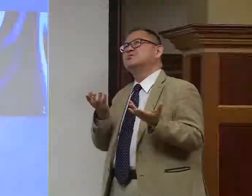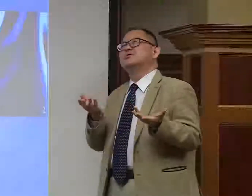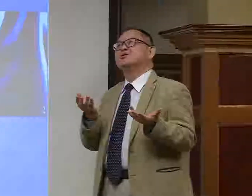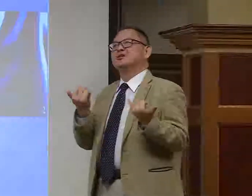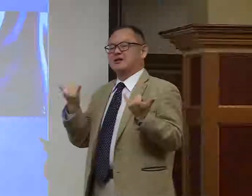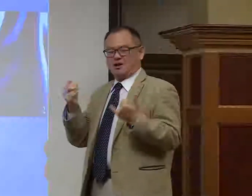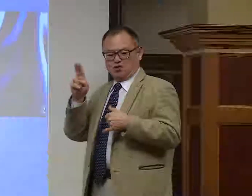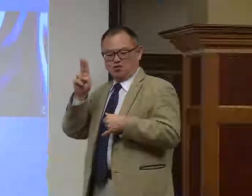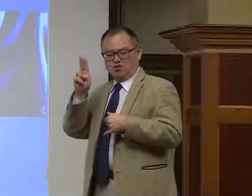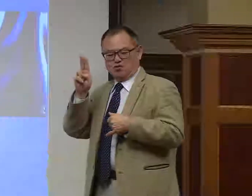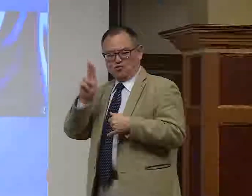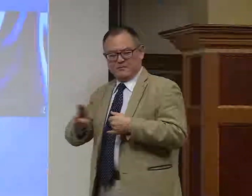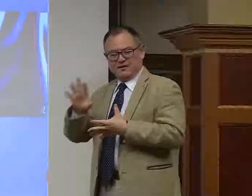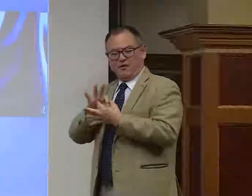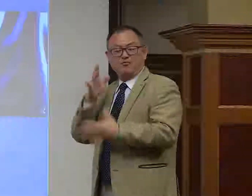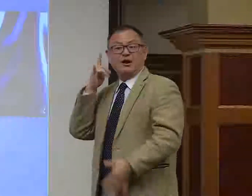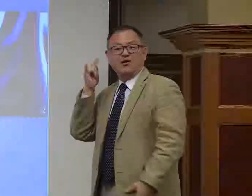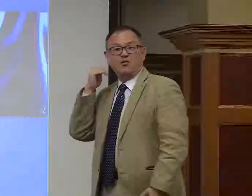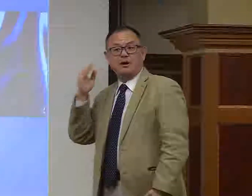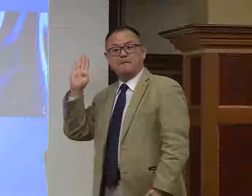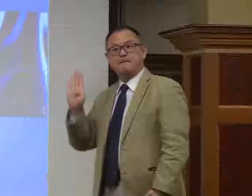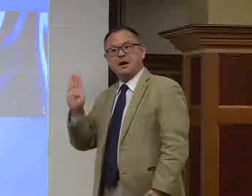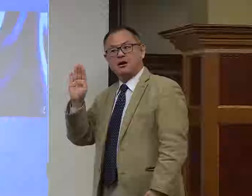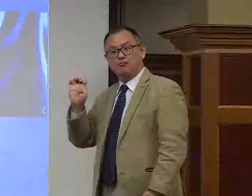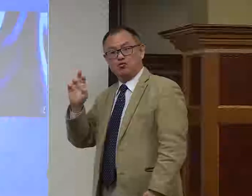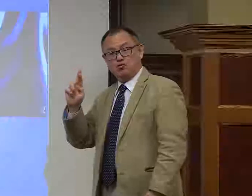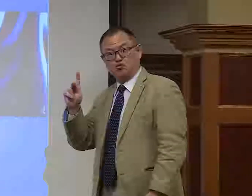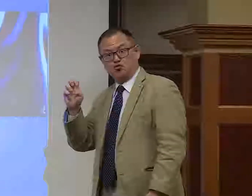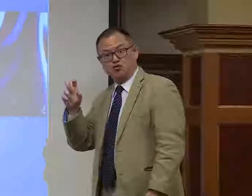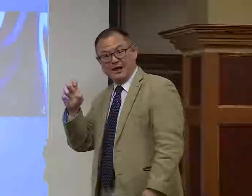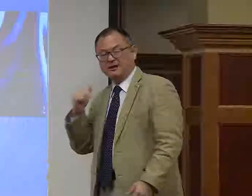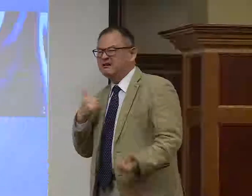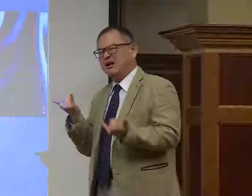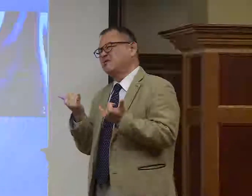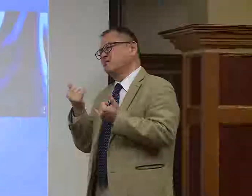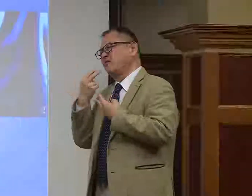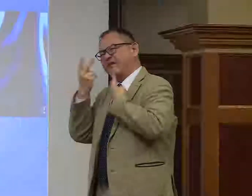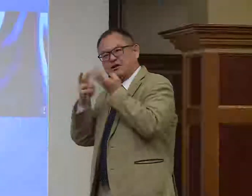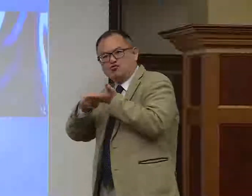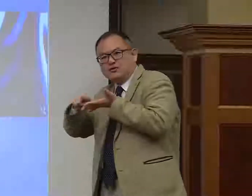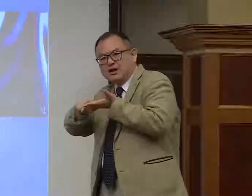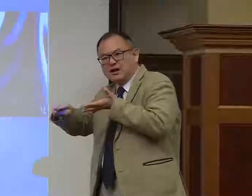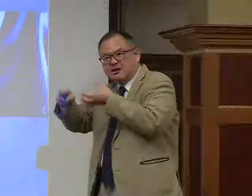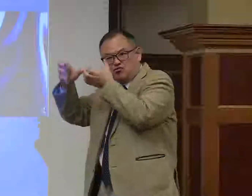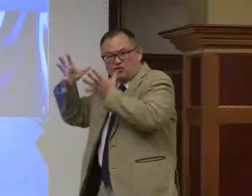I'm now at the University of California, Berkeley.